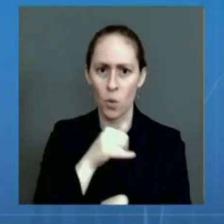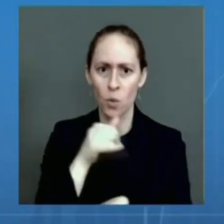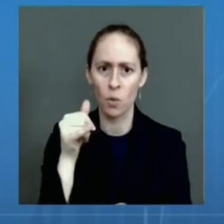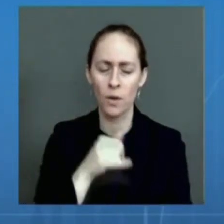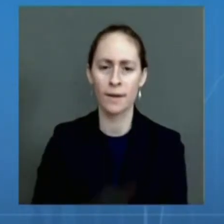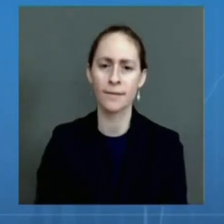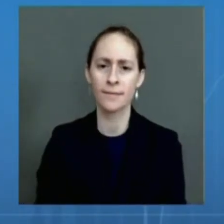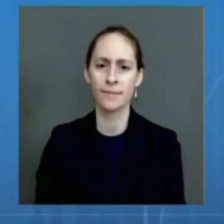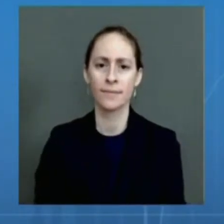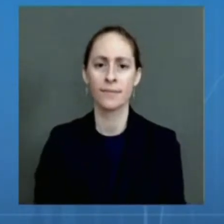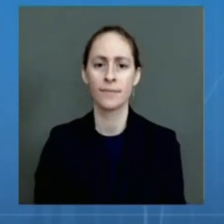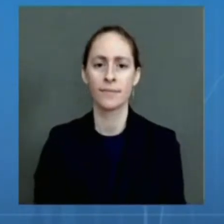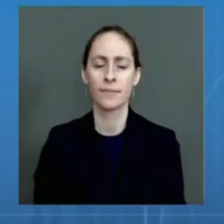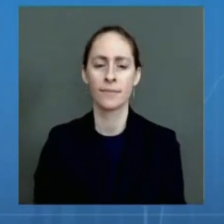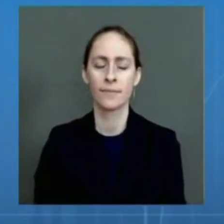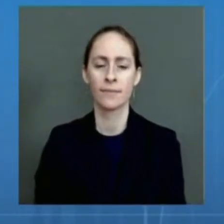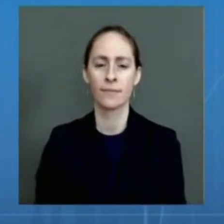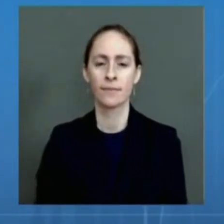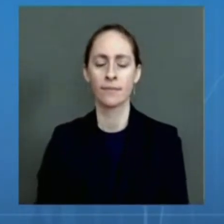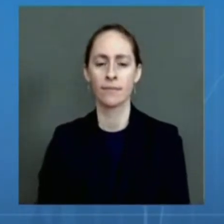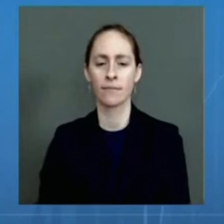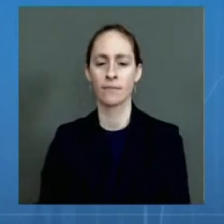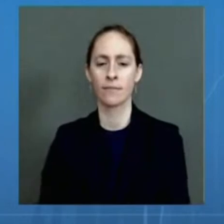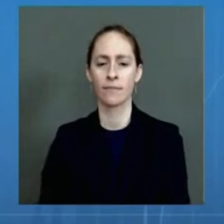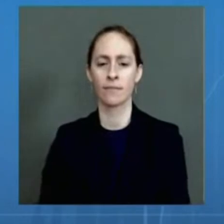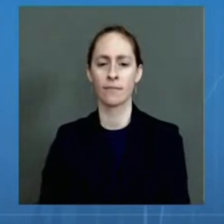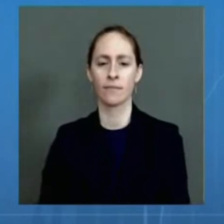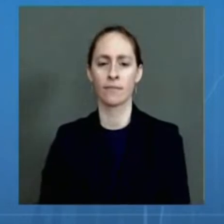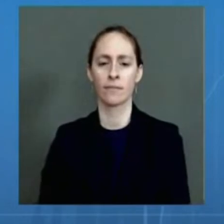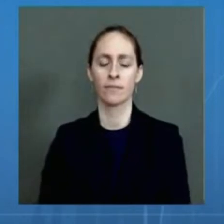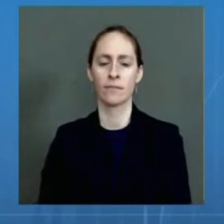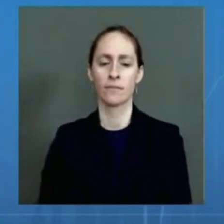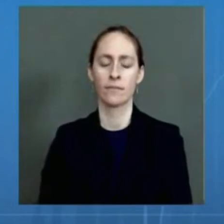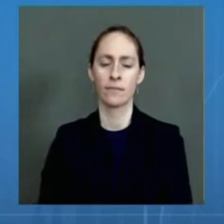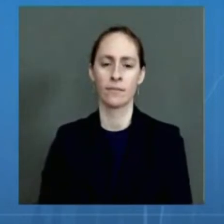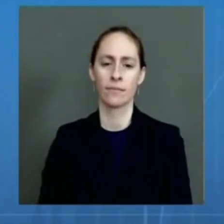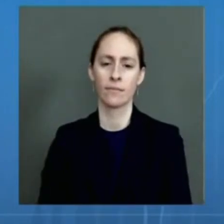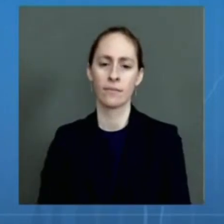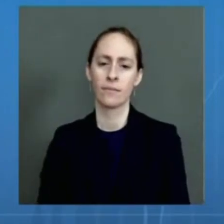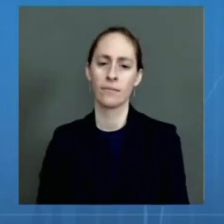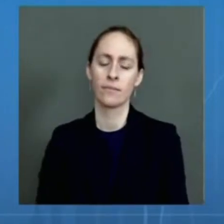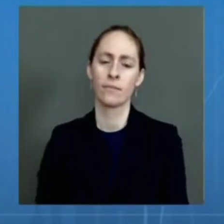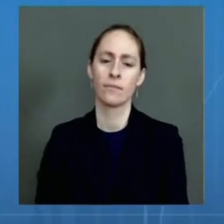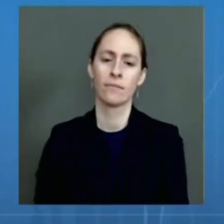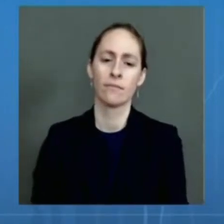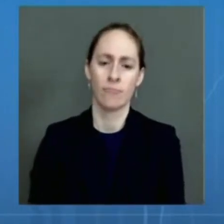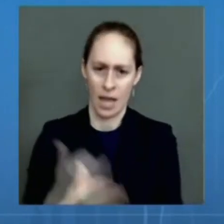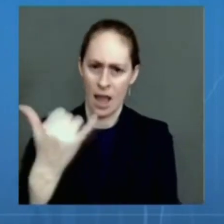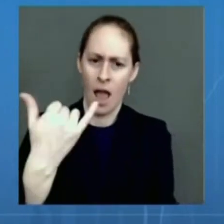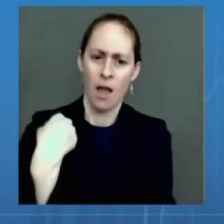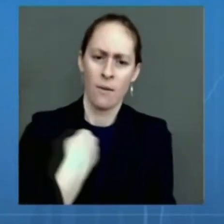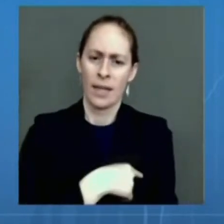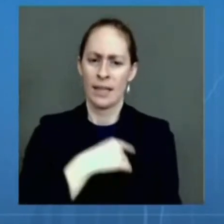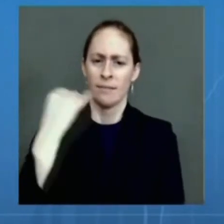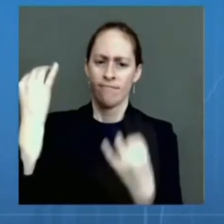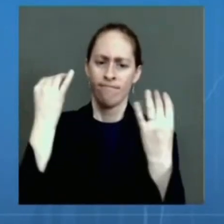NEXT SLIDE. ANOTHER EXAMPLE IF YOU LOOK AT THE SENSITIVITY OF VARIANTS TO